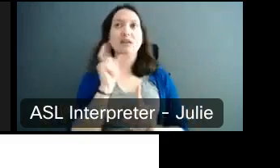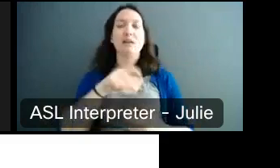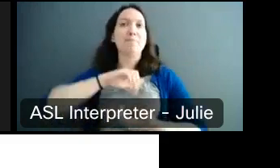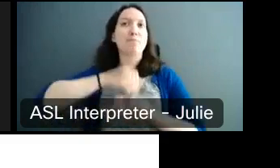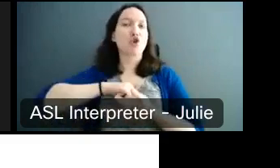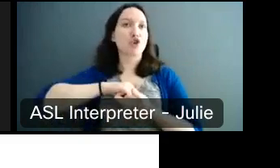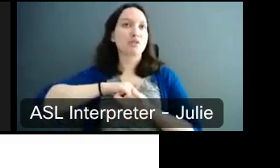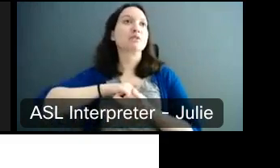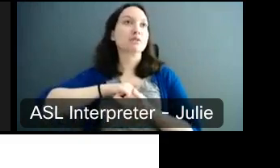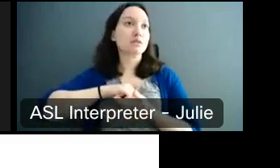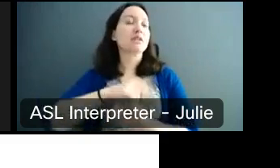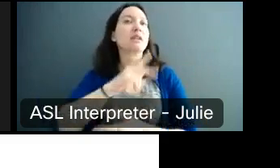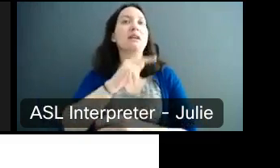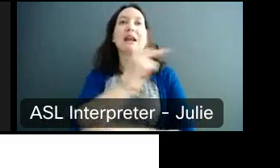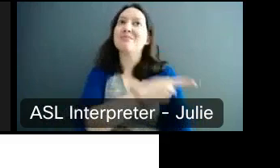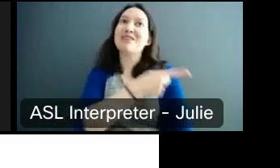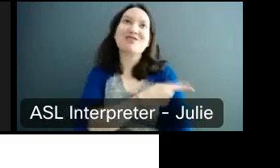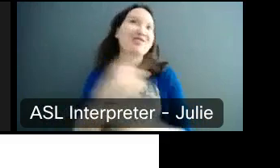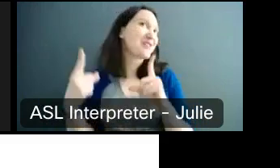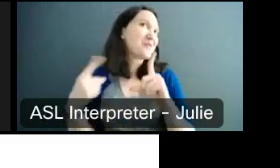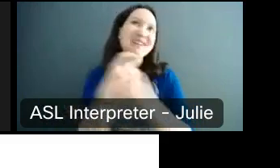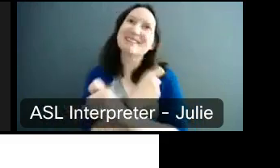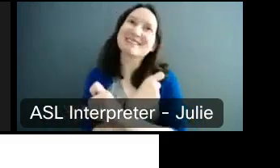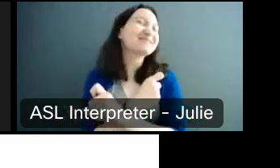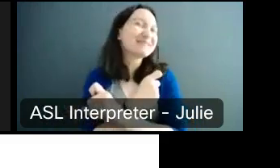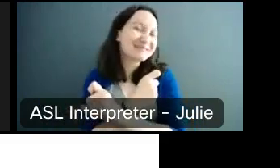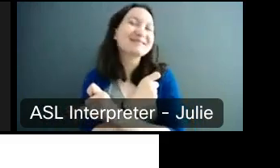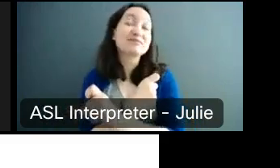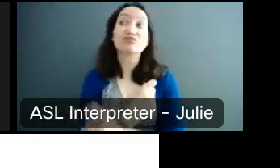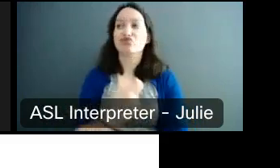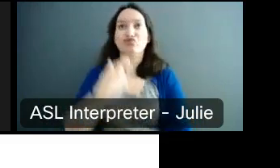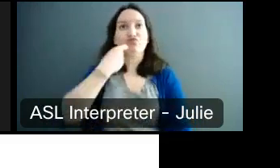Nations are complex. The just there's a recent study. It just just the.